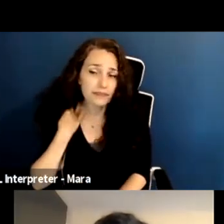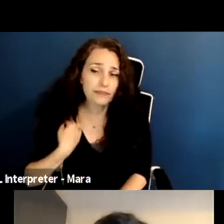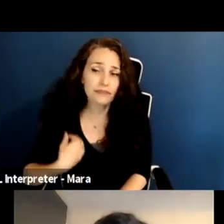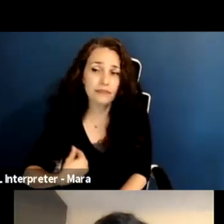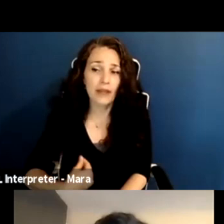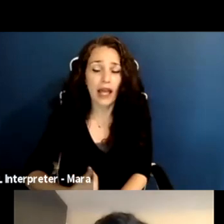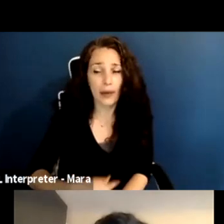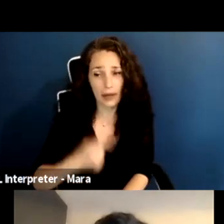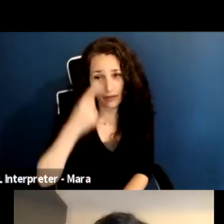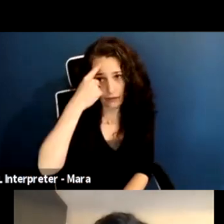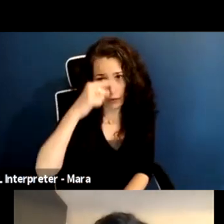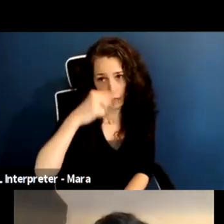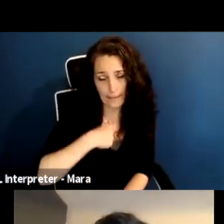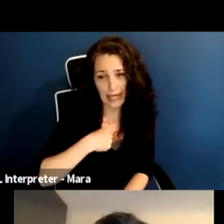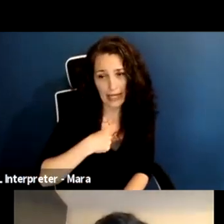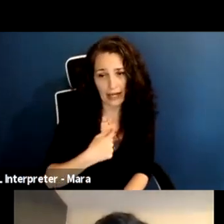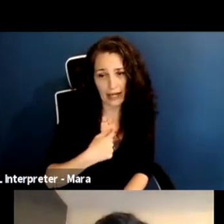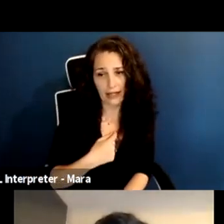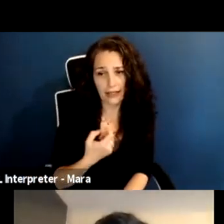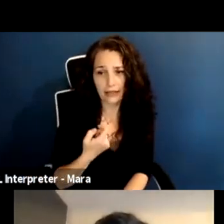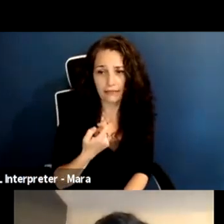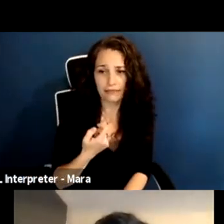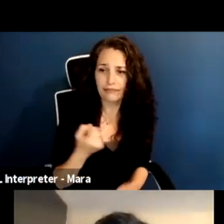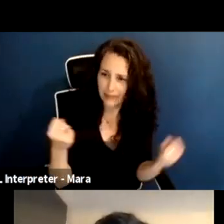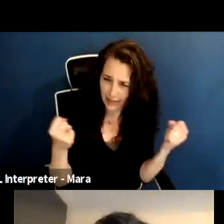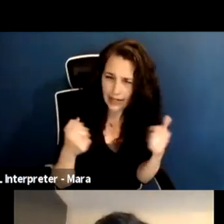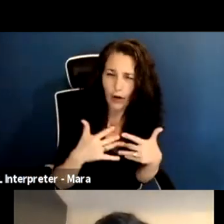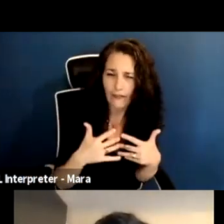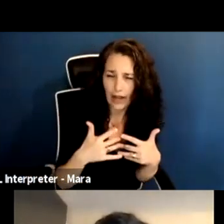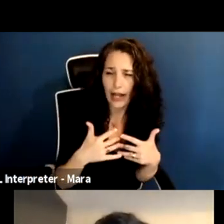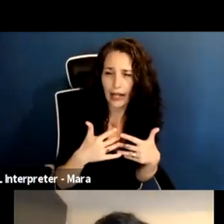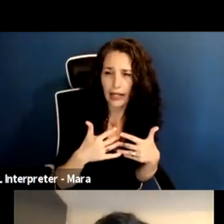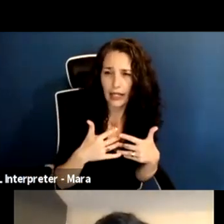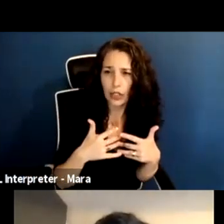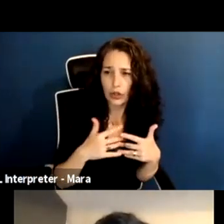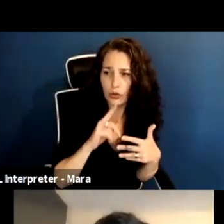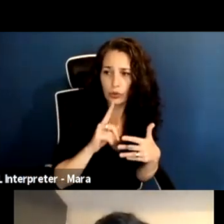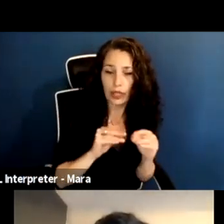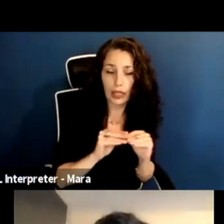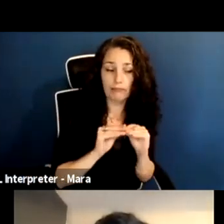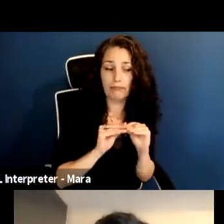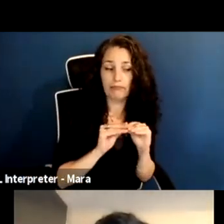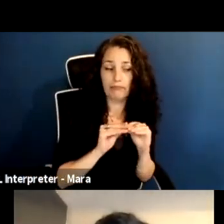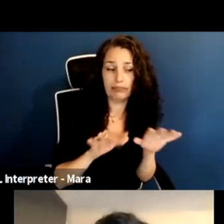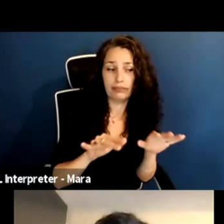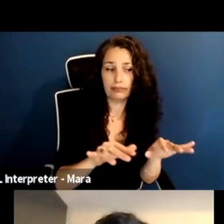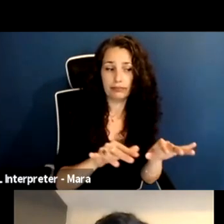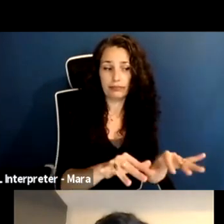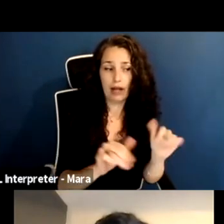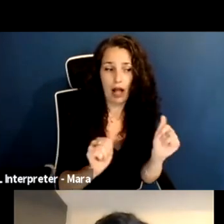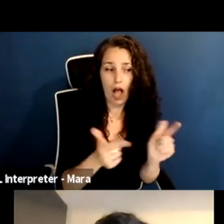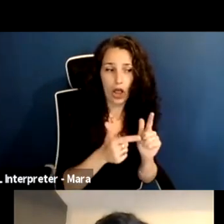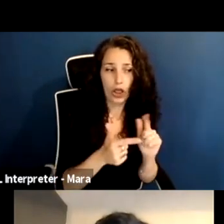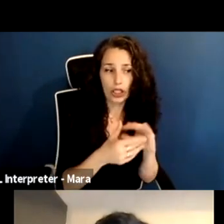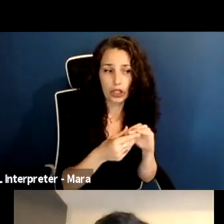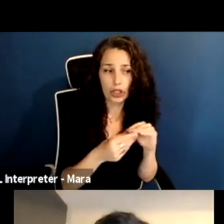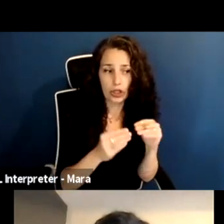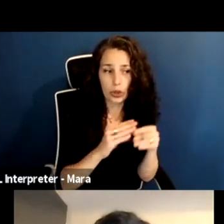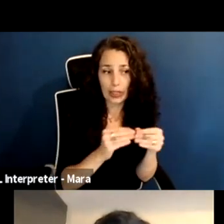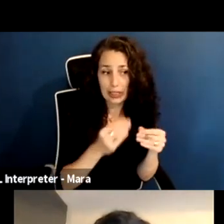to put these stories out because you don't know the response. And just, the bravery of the people who choose